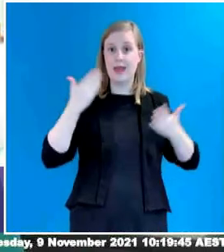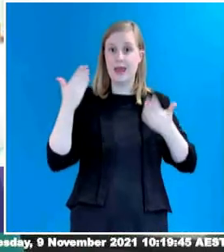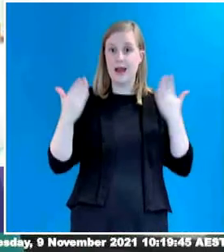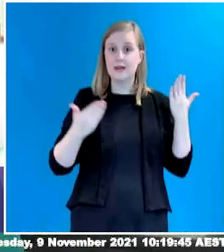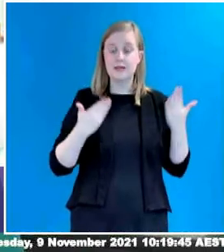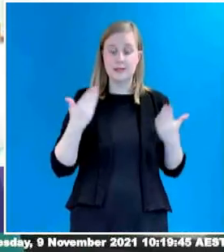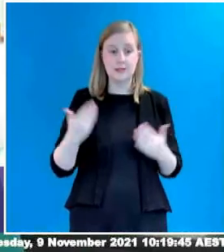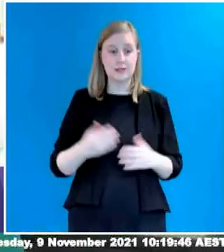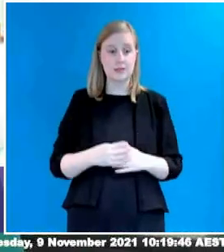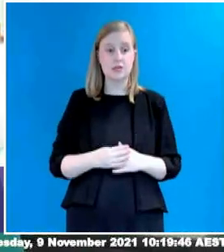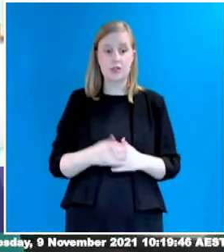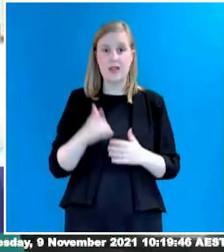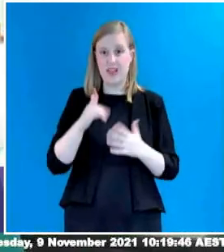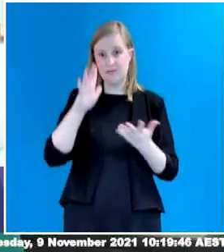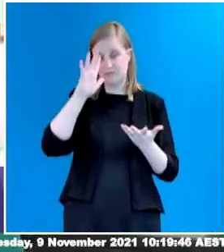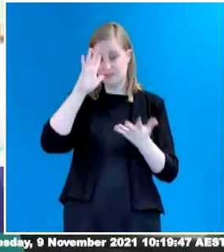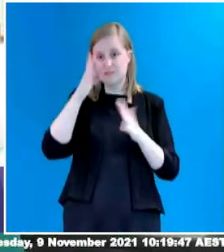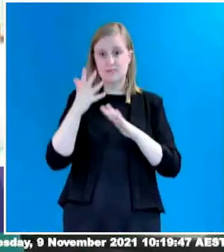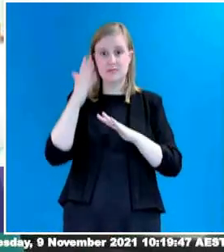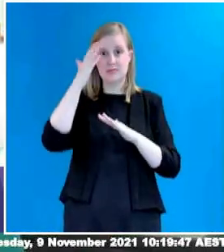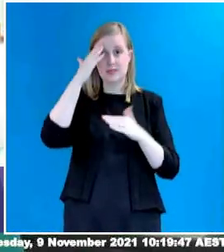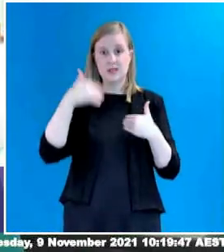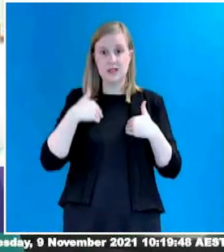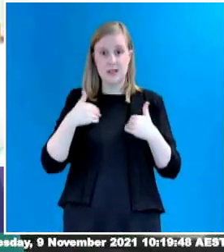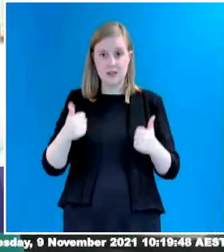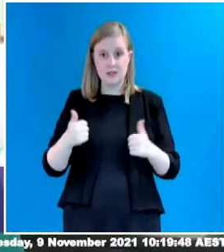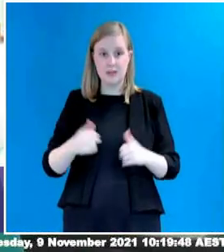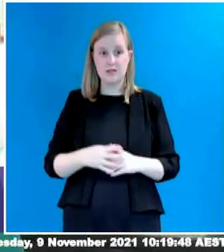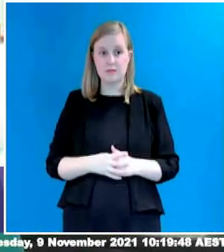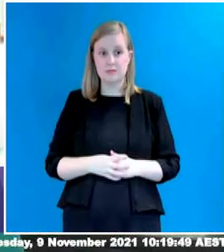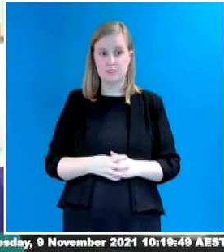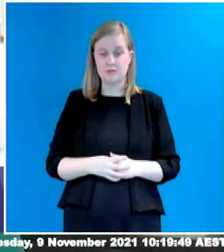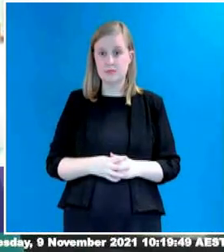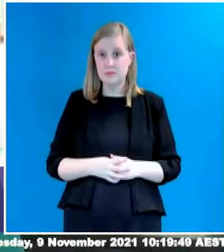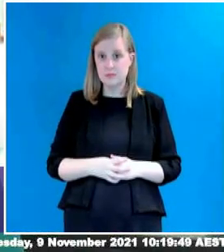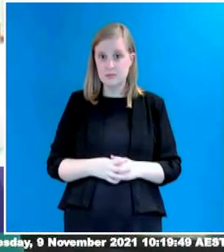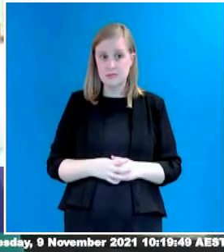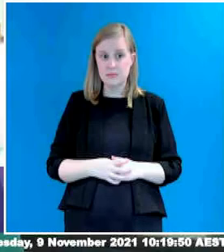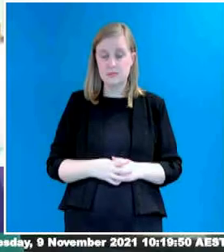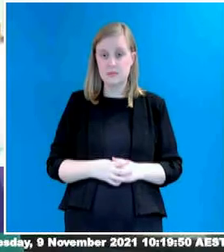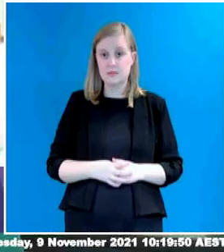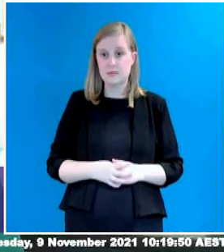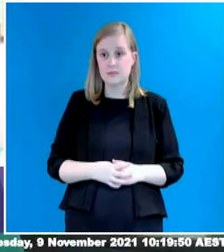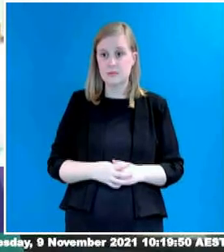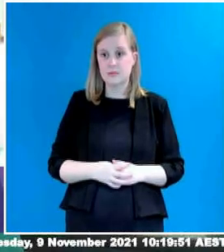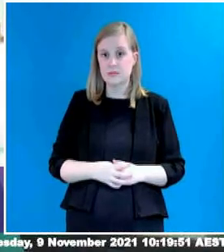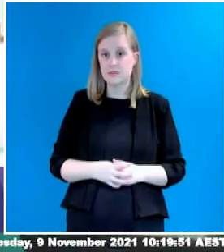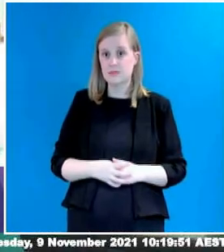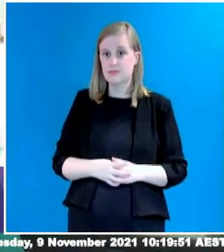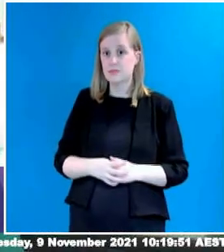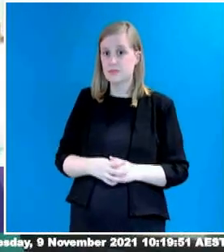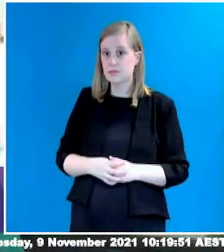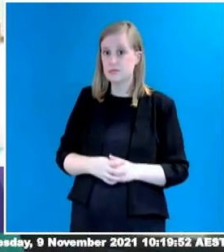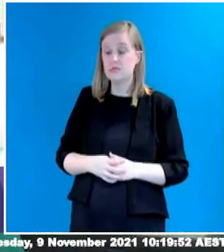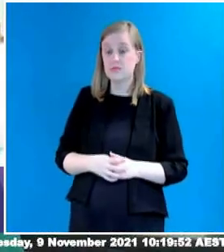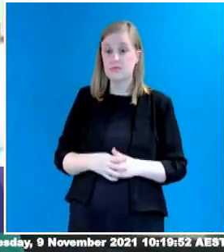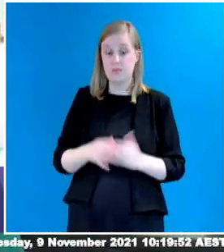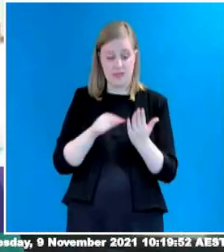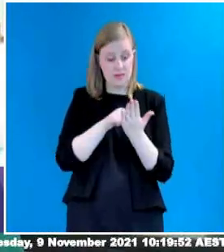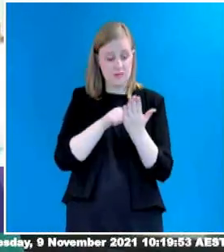The relief was in the nature of a mandatory injunction or something like that? Yes, it was found that the action